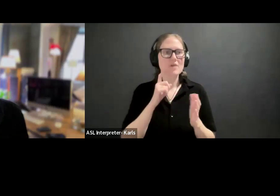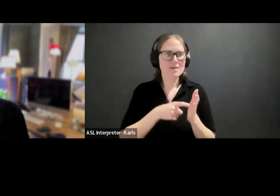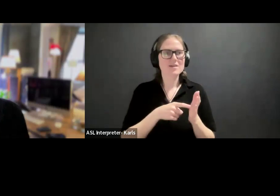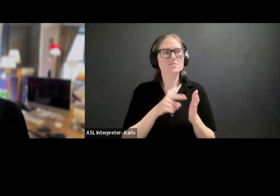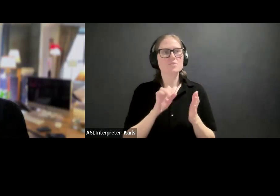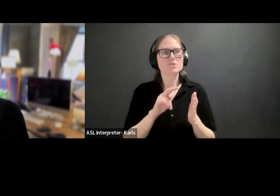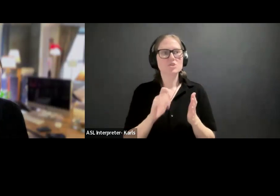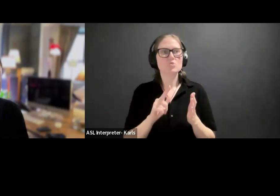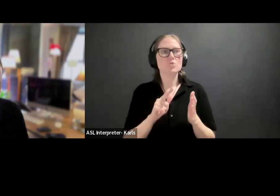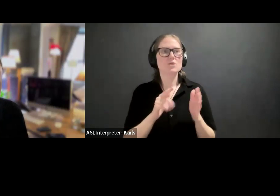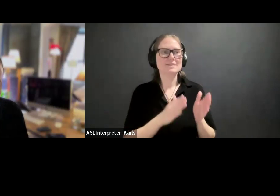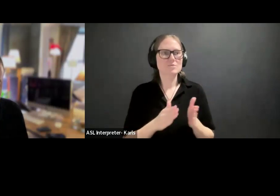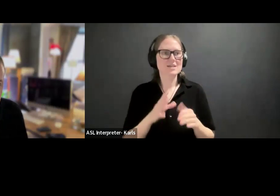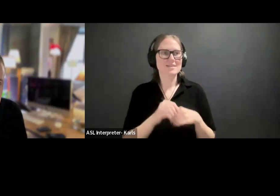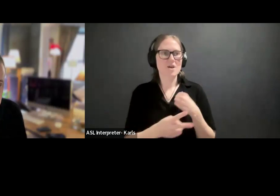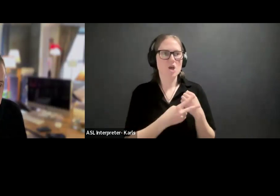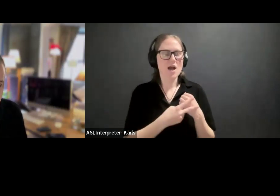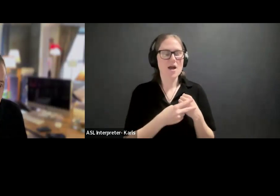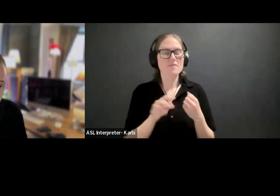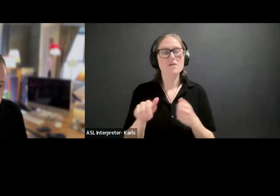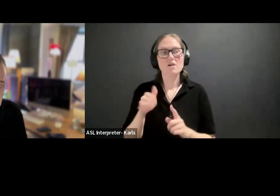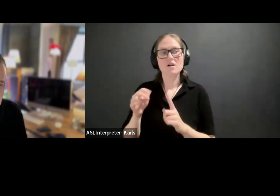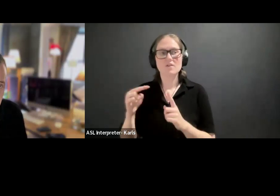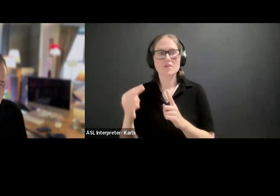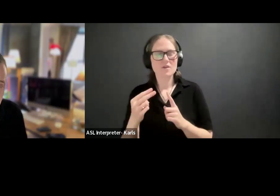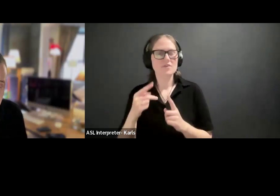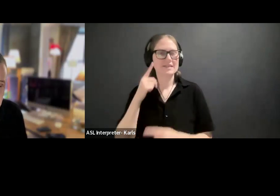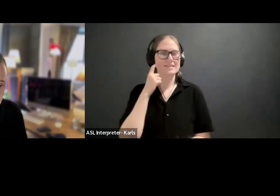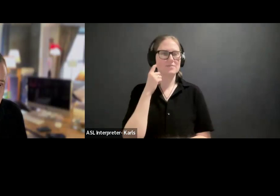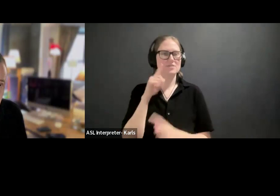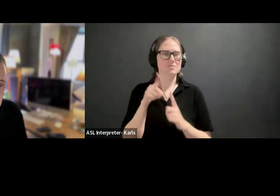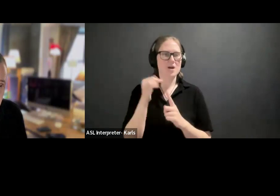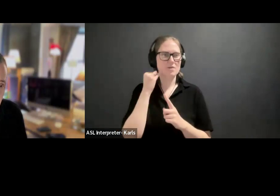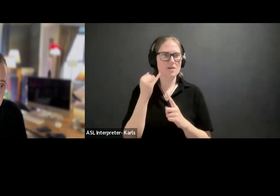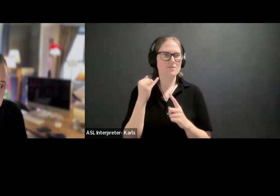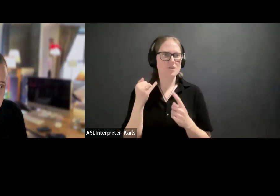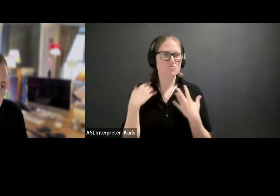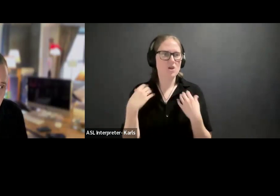On the other, a skepticism about whether such recovery is even possible.